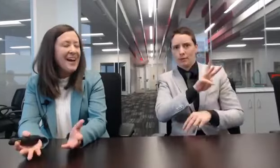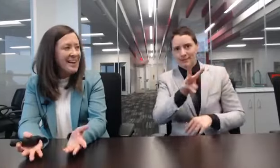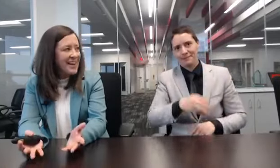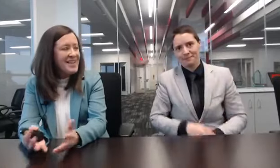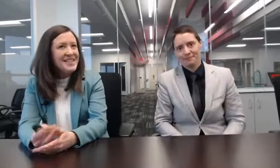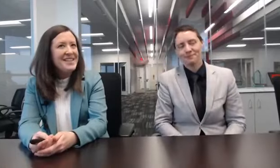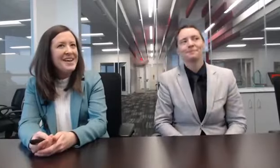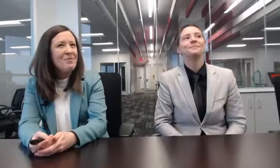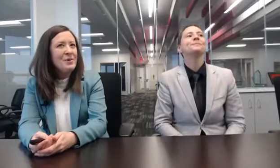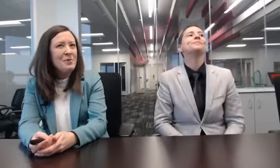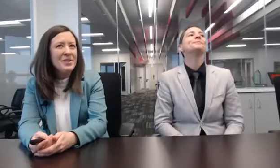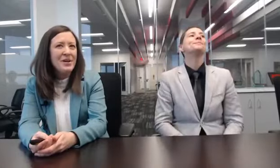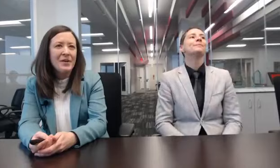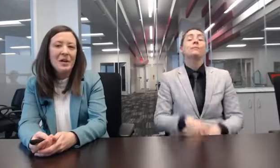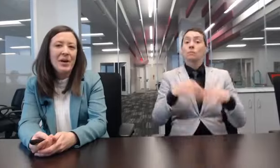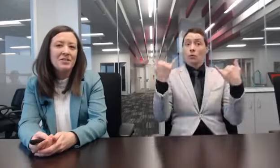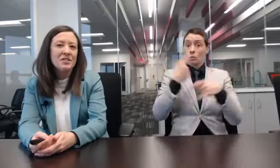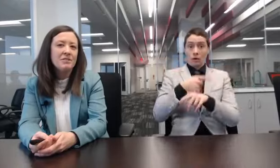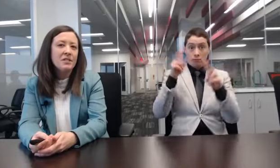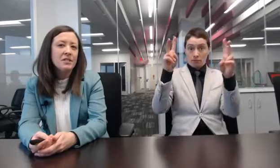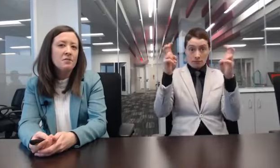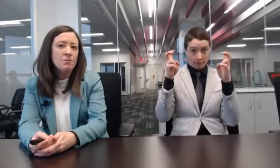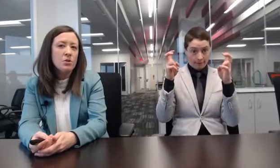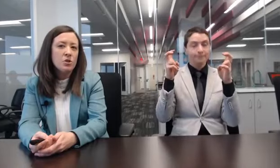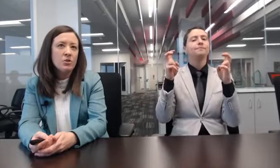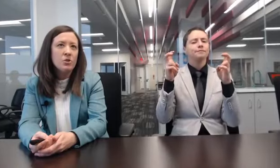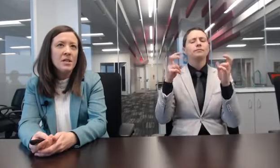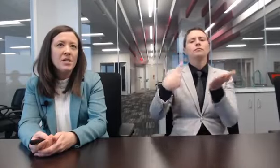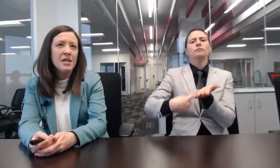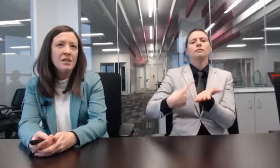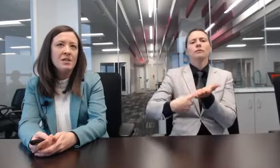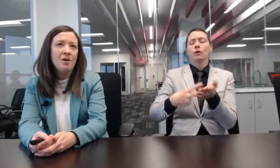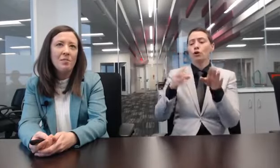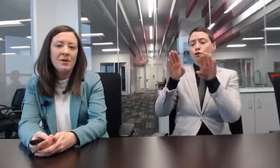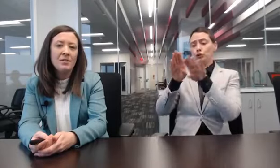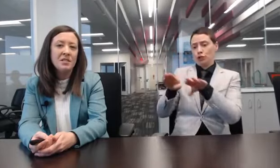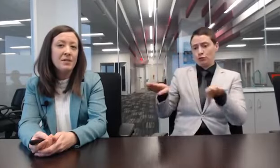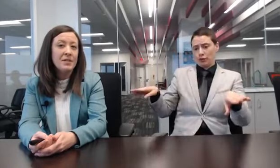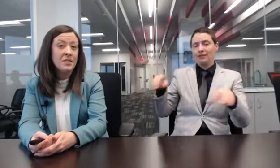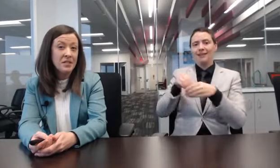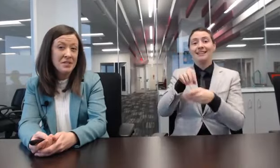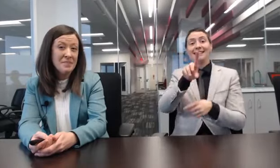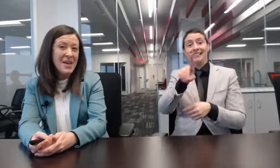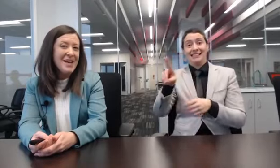Again, today we will be talking about services for children in the developmental disability system